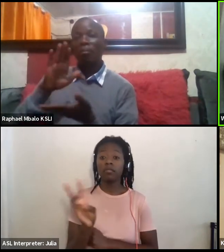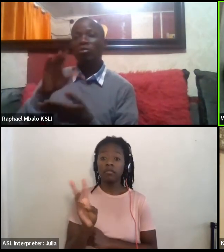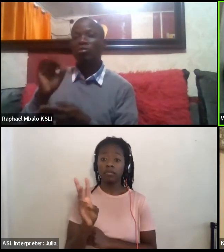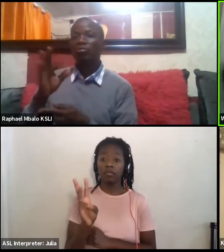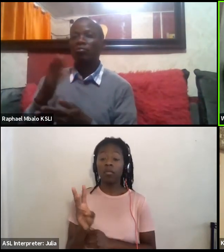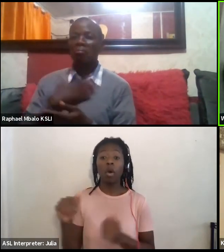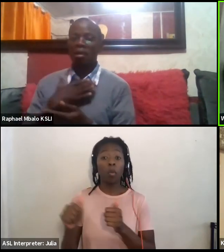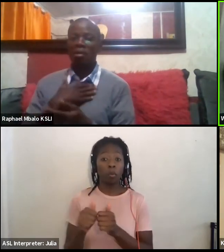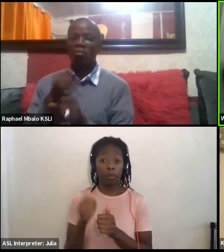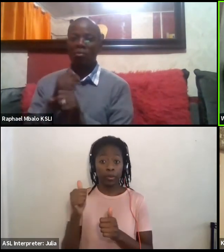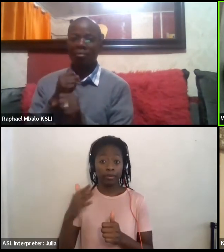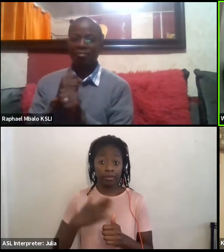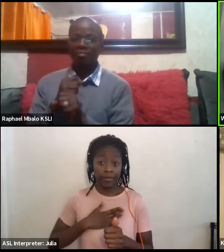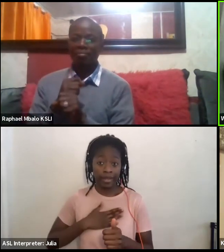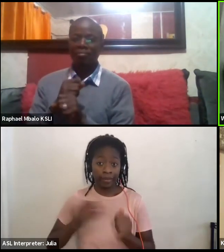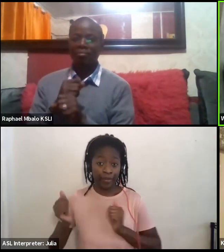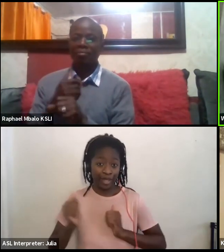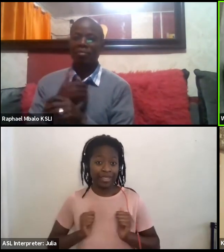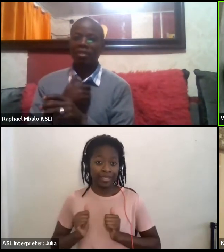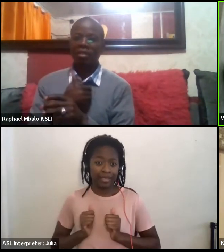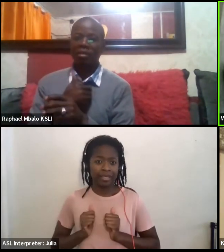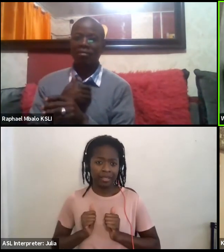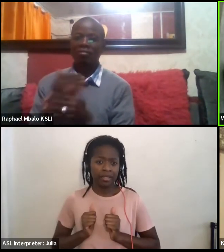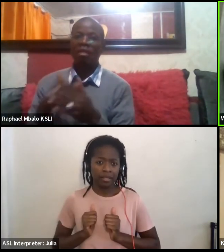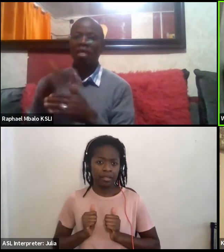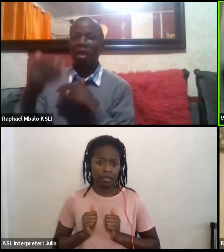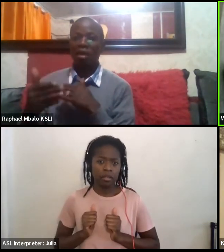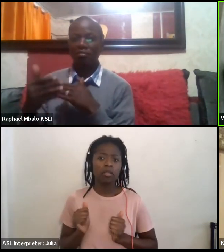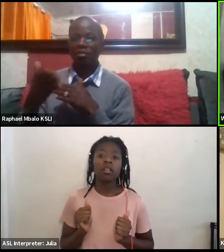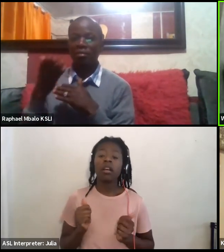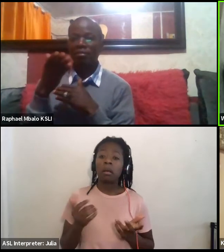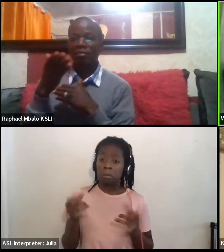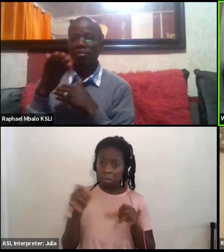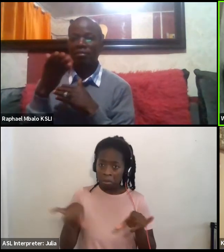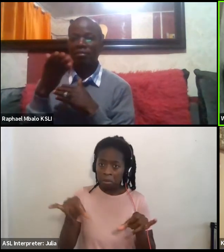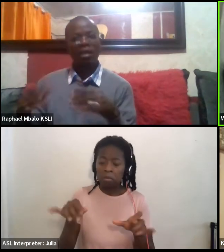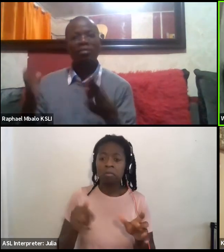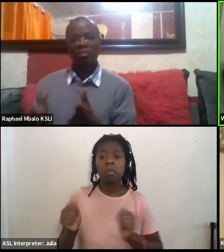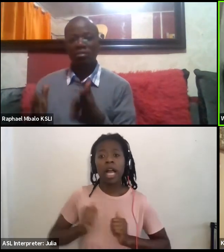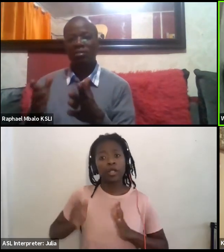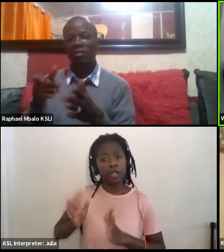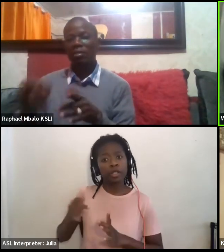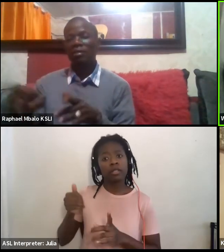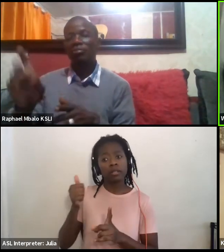have had the actors also being the writers or the writer being the producer.